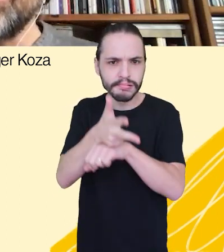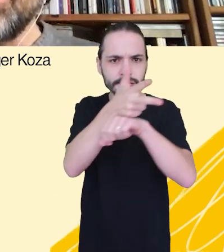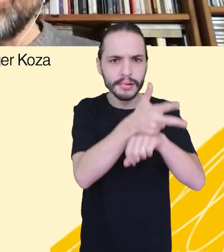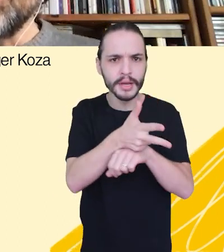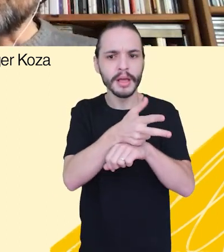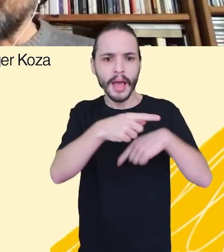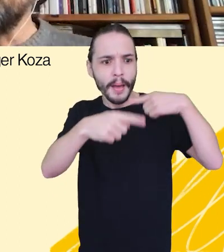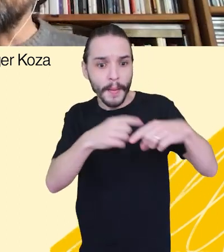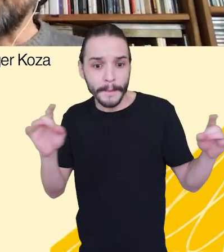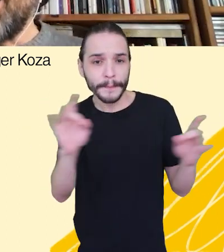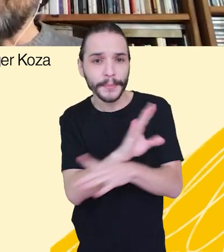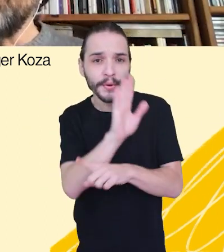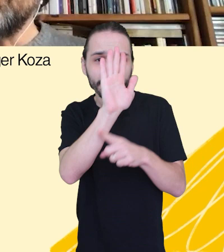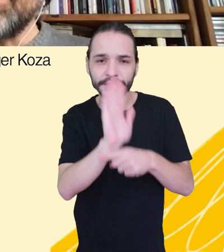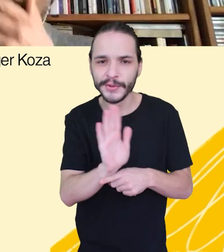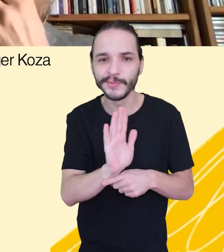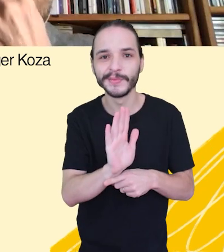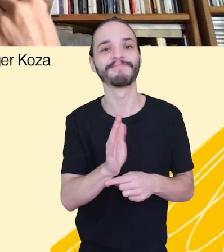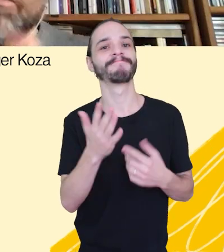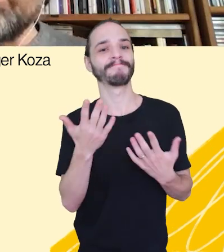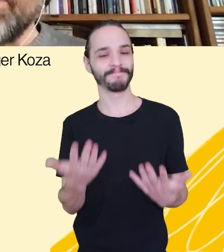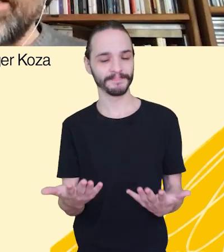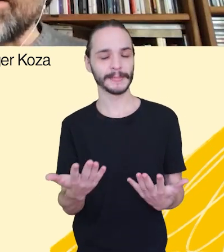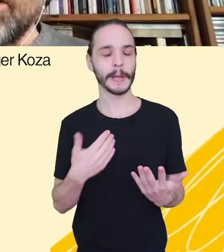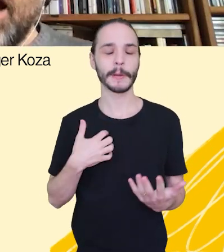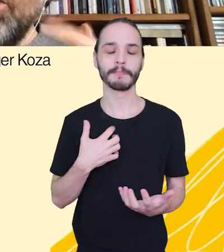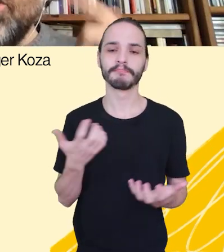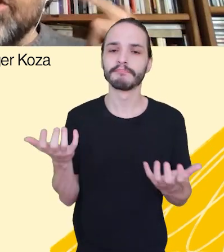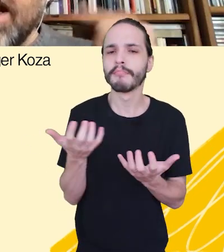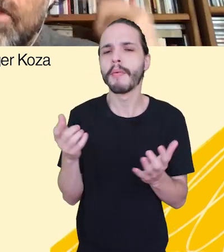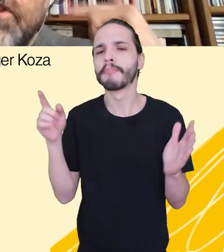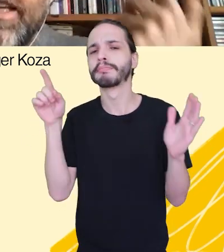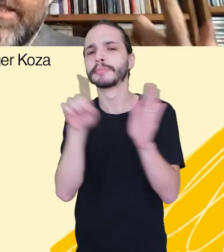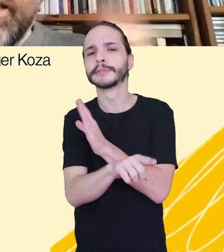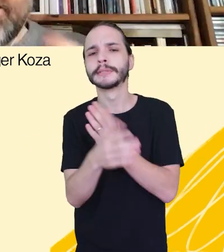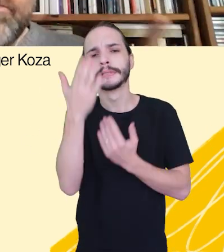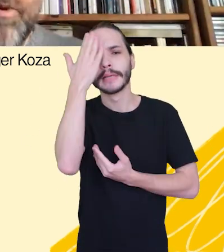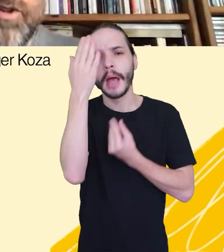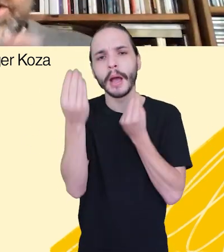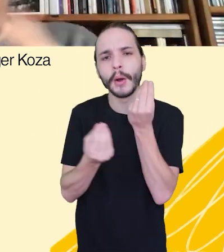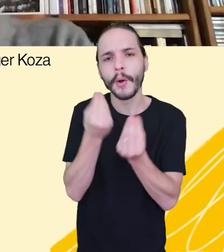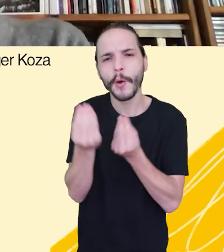So I would like to know how do you start thinking that process